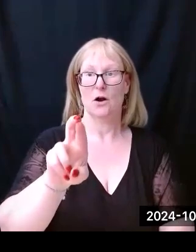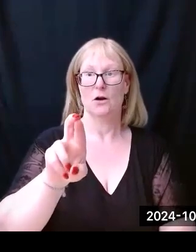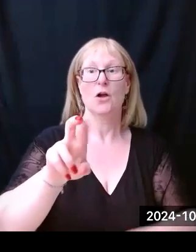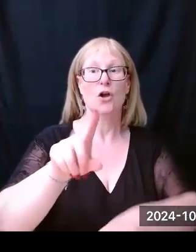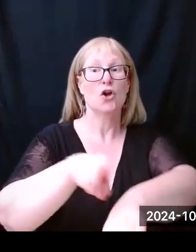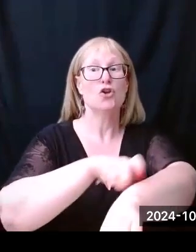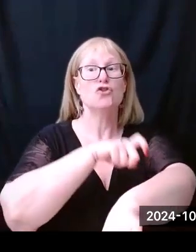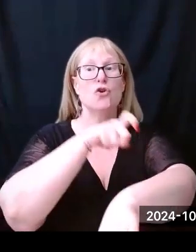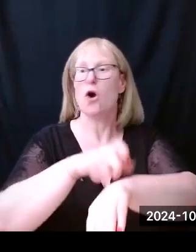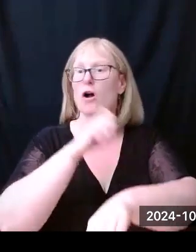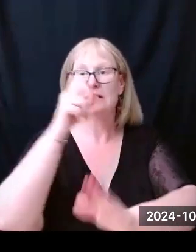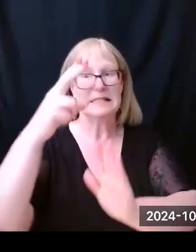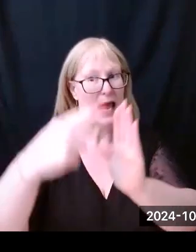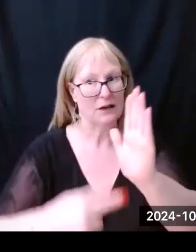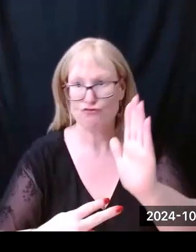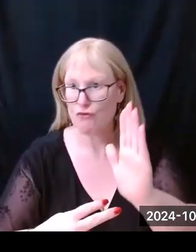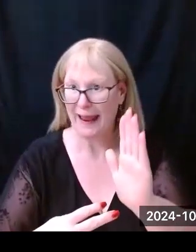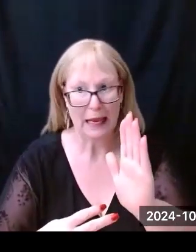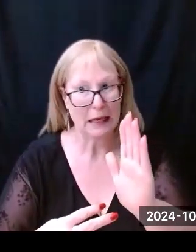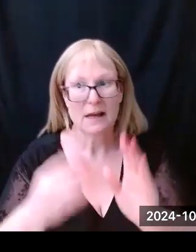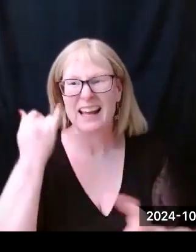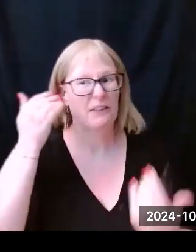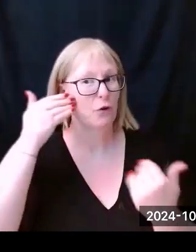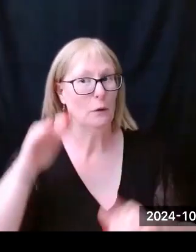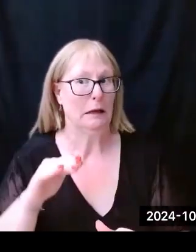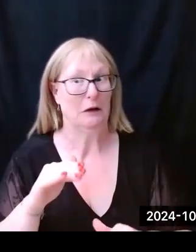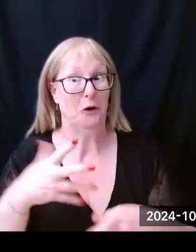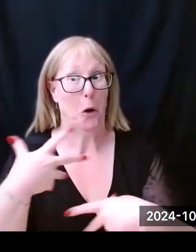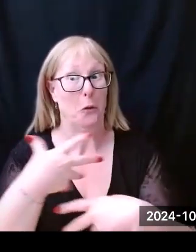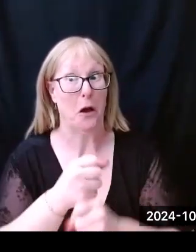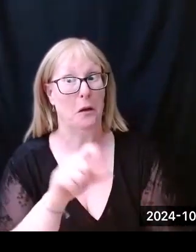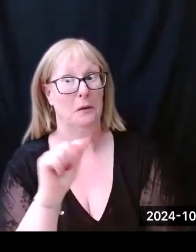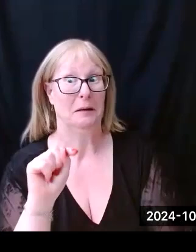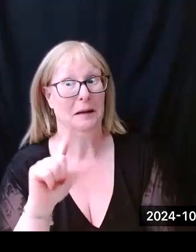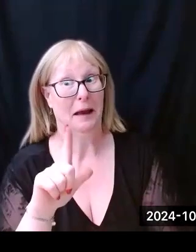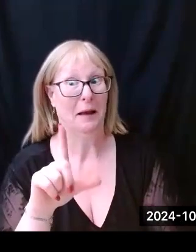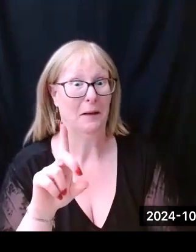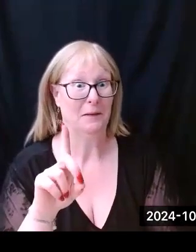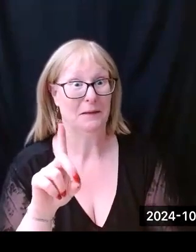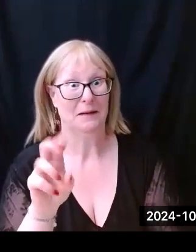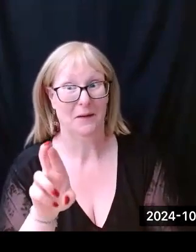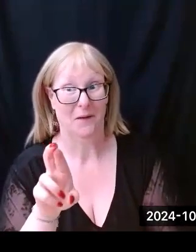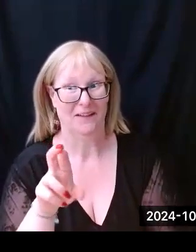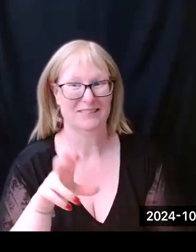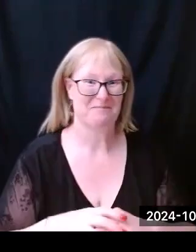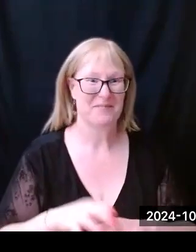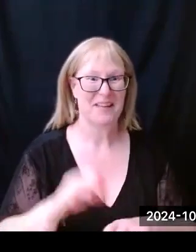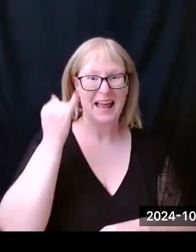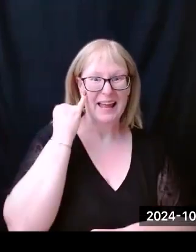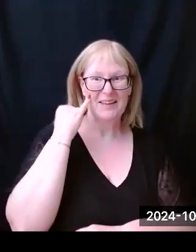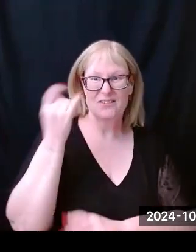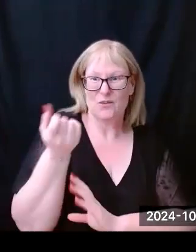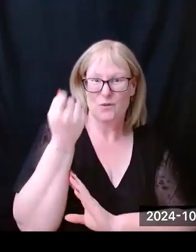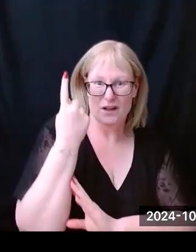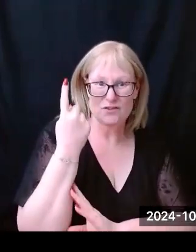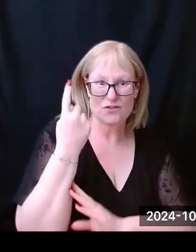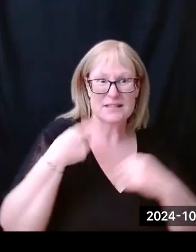For those of you who are not hip with the young kid lingo, I'm still working on it. And if anybody understands what the sigma means, please let me know.